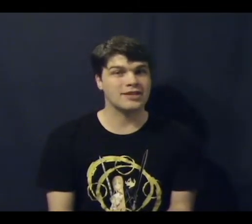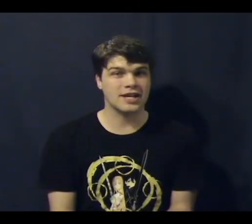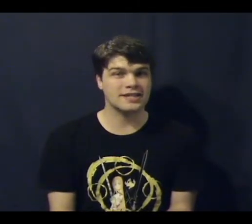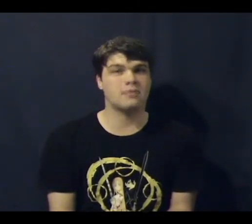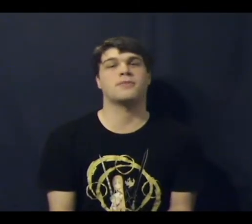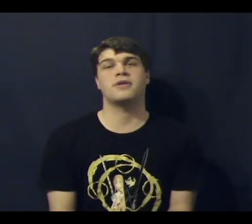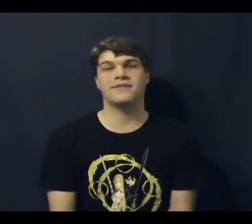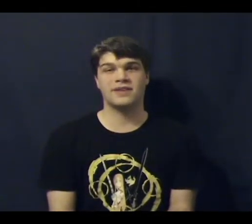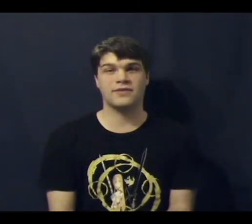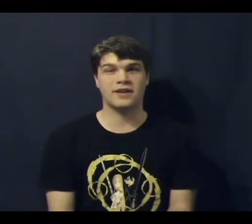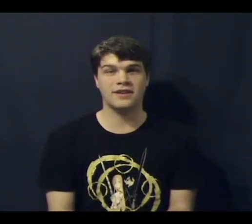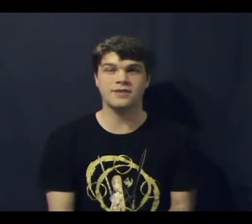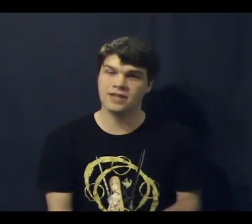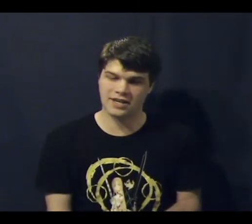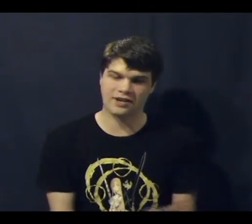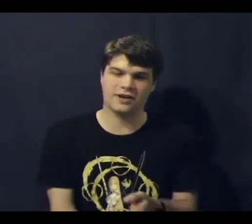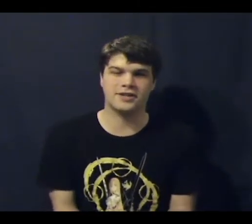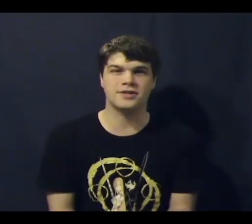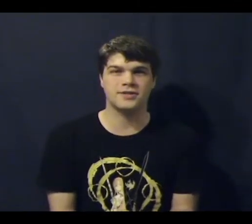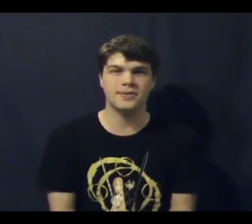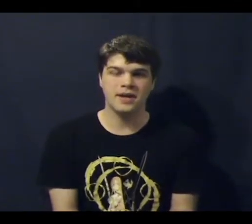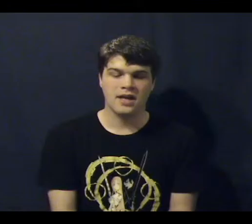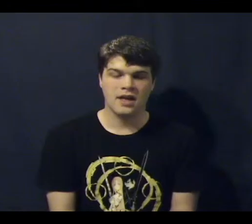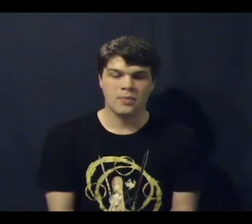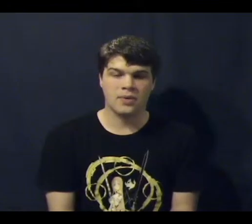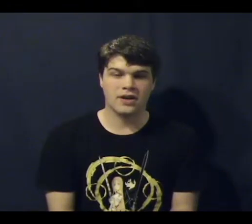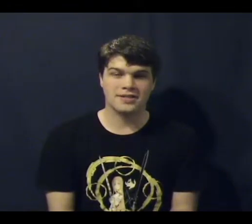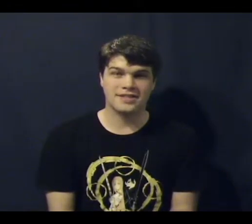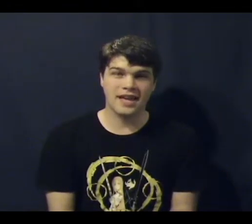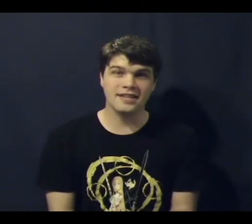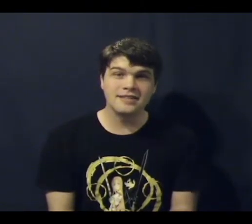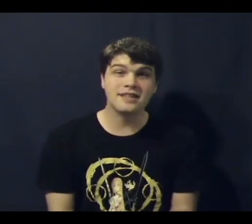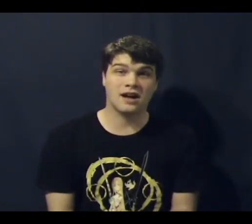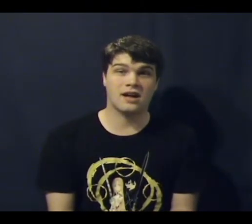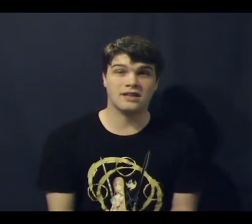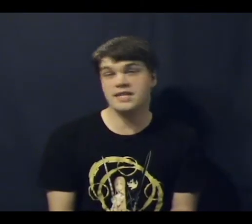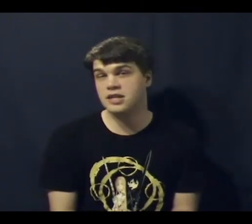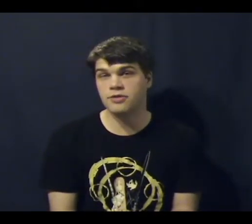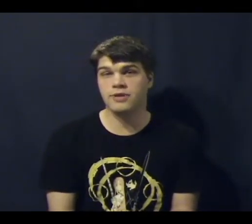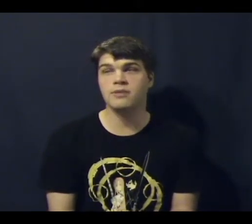checked out my previous videos I encourage you to, but today's lesson three